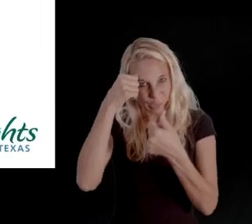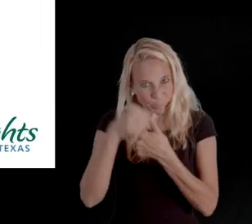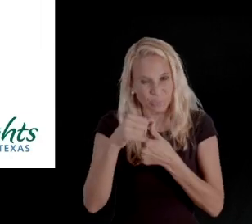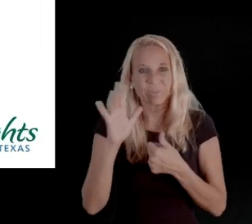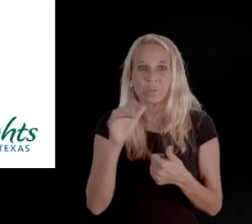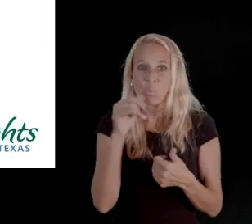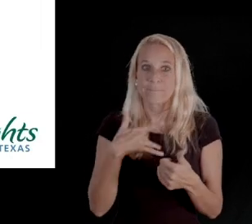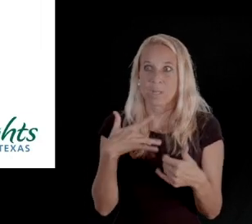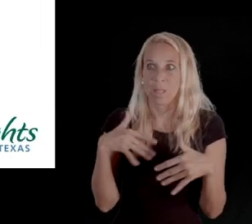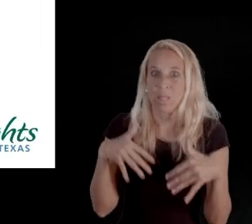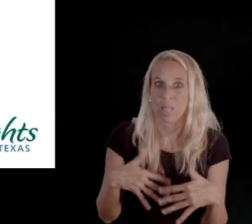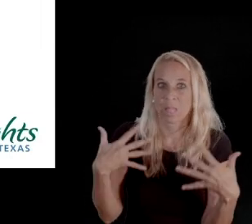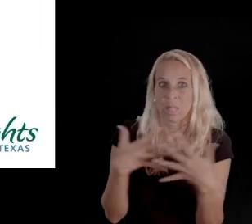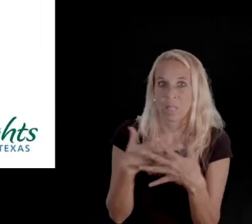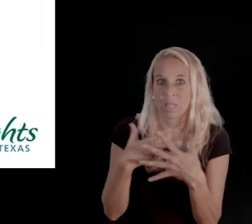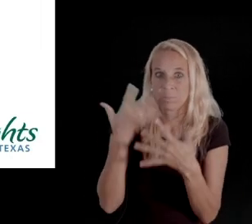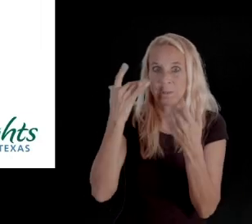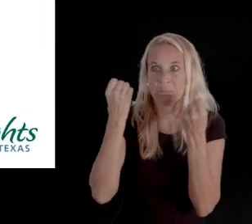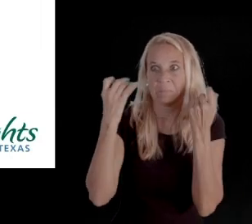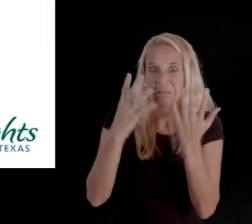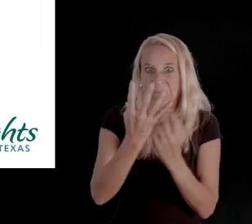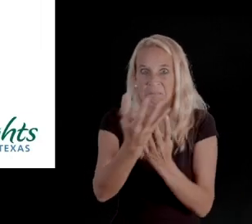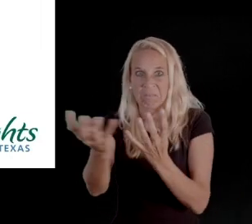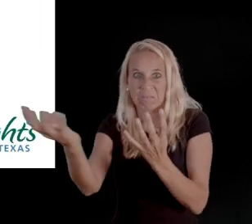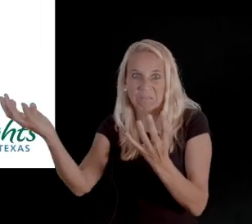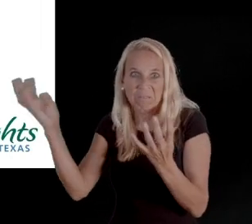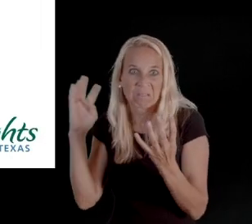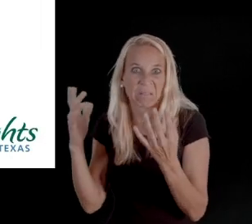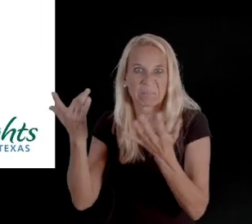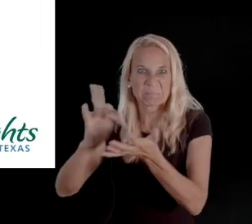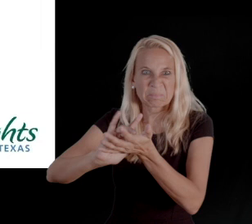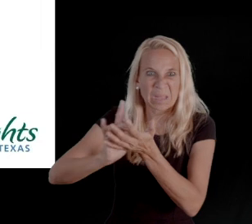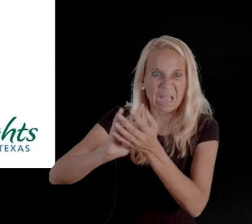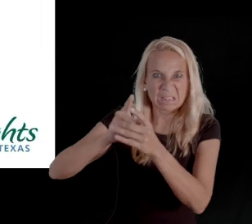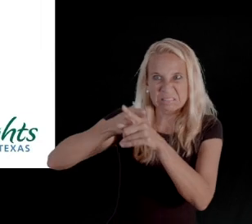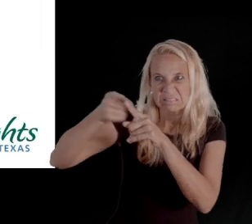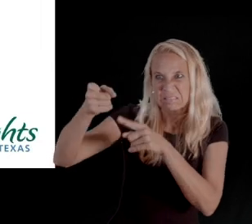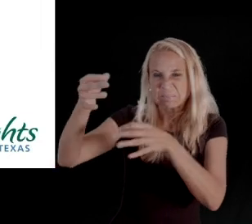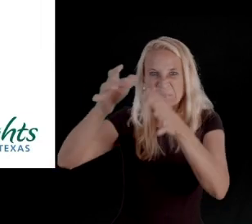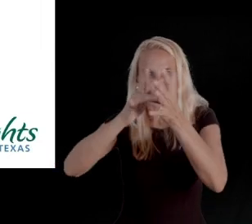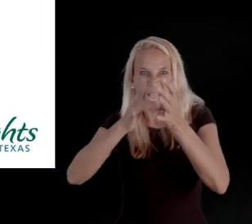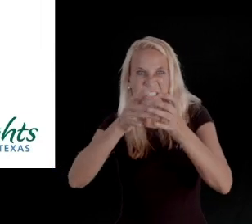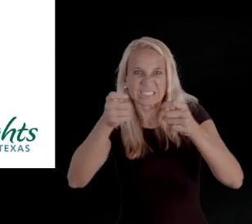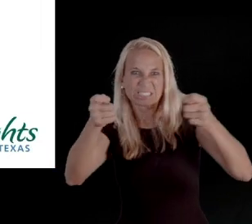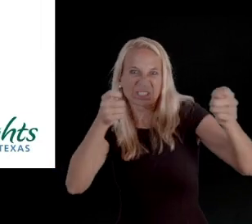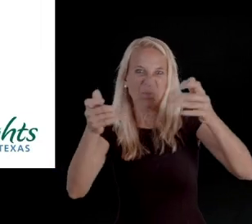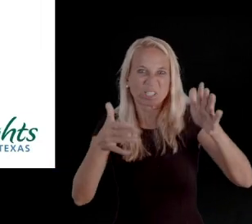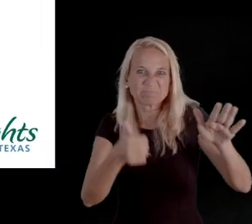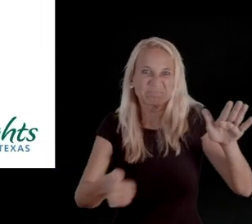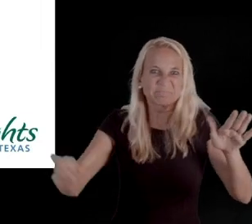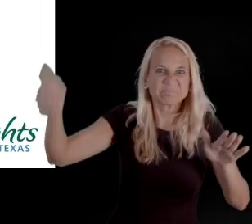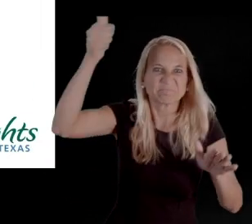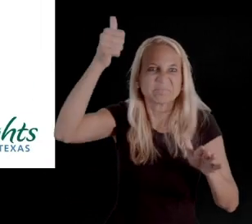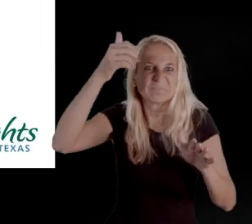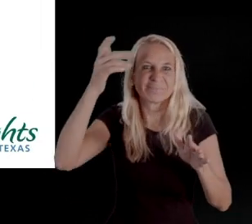consider, like, don't feel like you're intimidated because there's a medical director on the line. This medical director's never physically assessed a beneficiary.